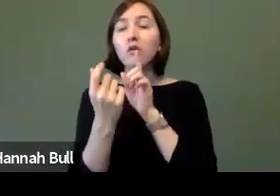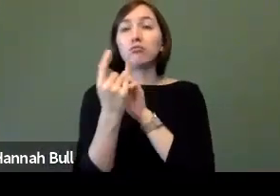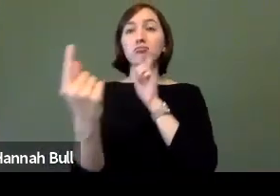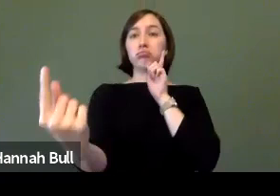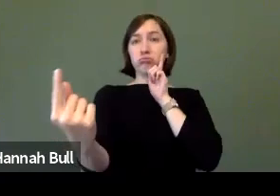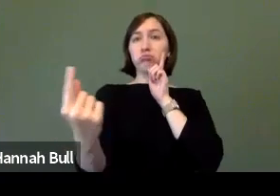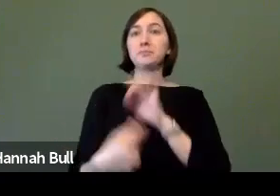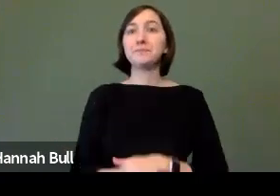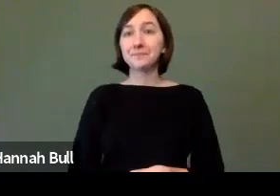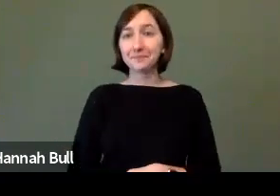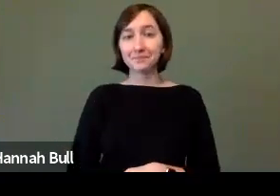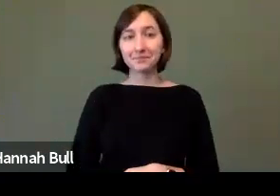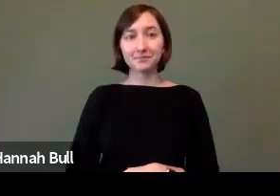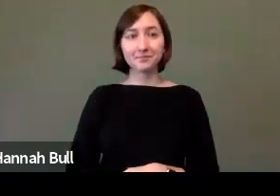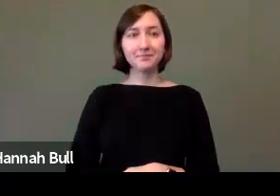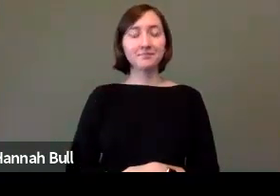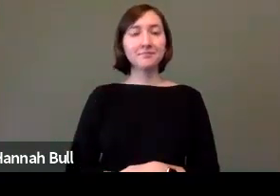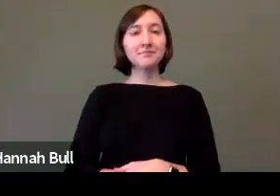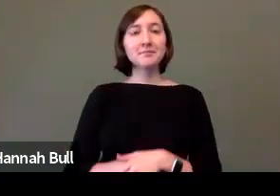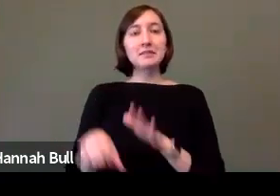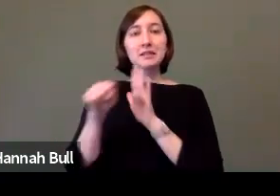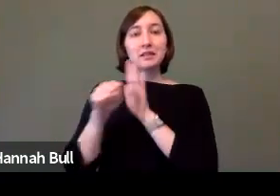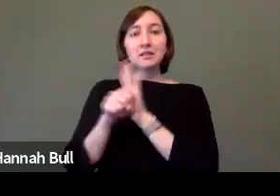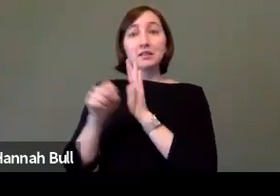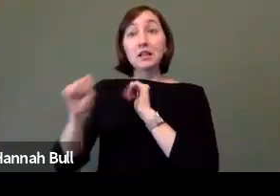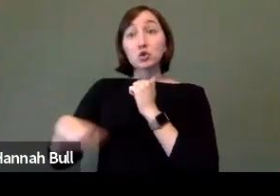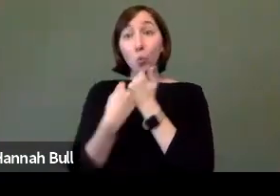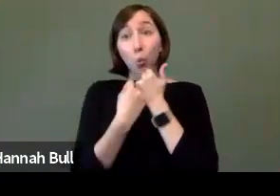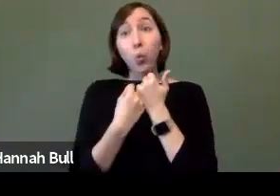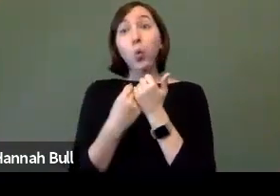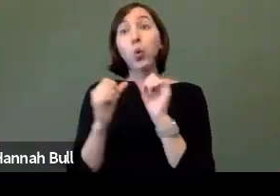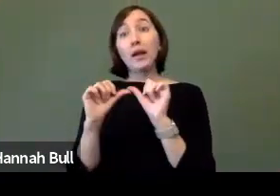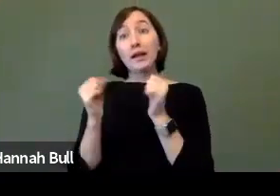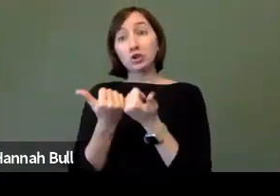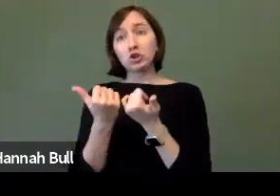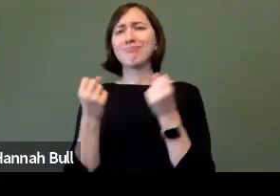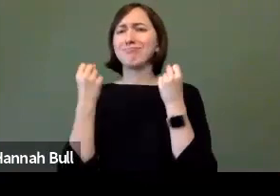So state support agencies. There's a lot of different things we have listed here.